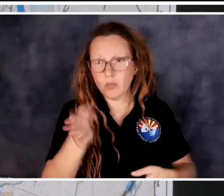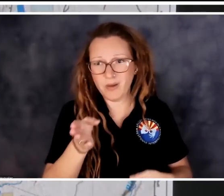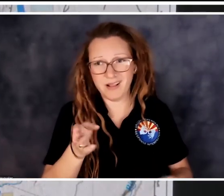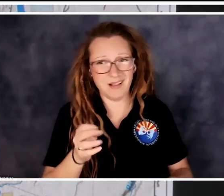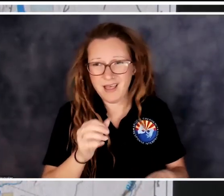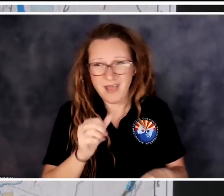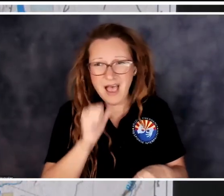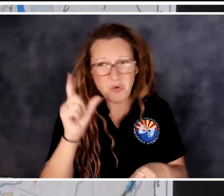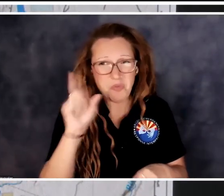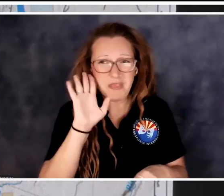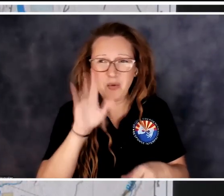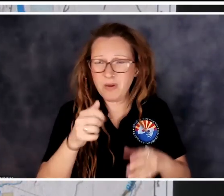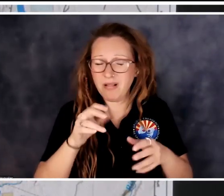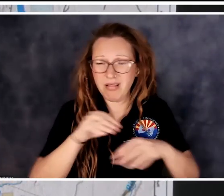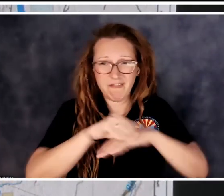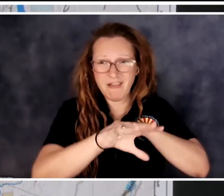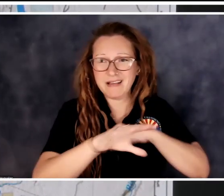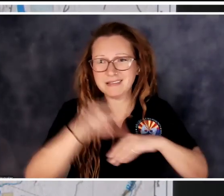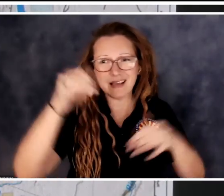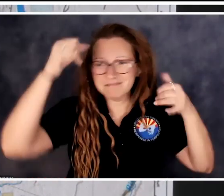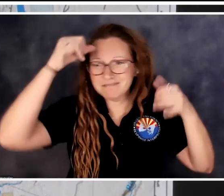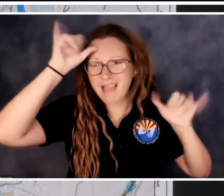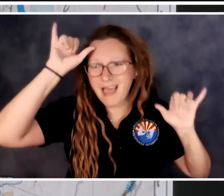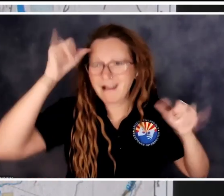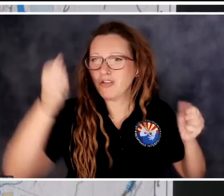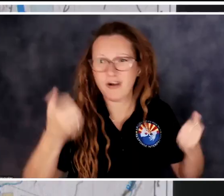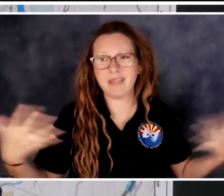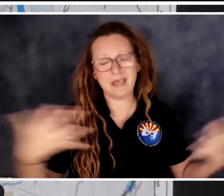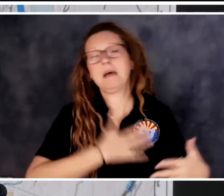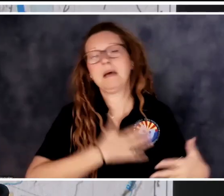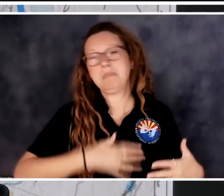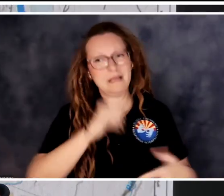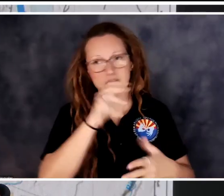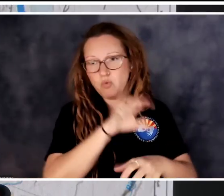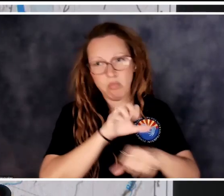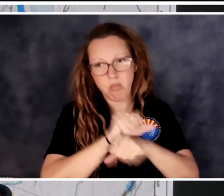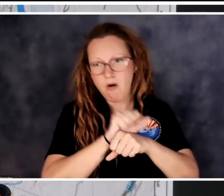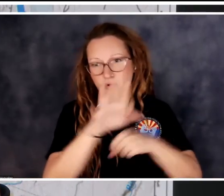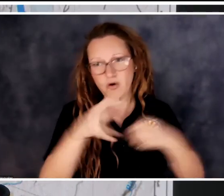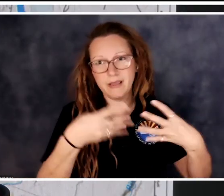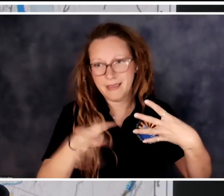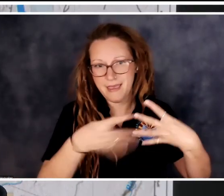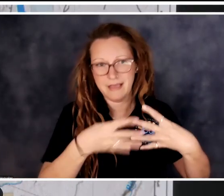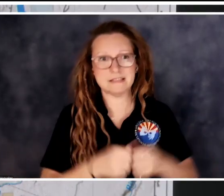And shouldn't be an issue as far as the cattle or anything like that. Coming down around the south area, again,